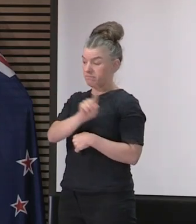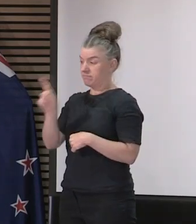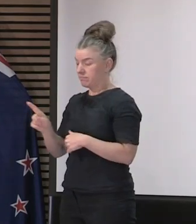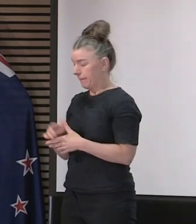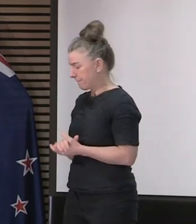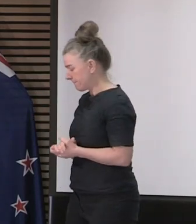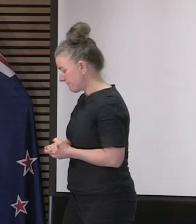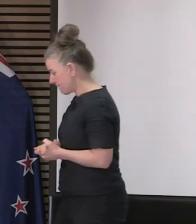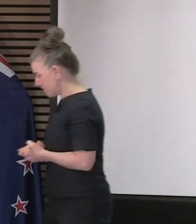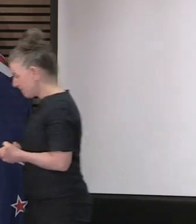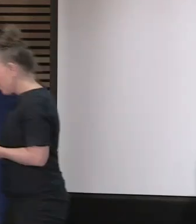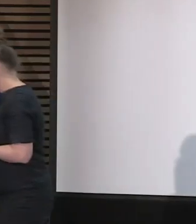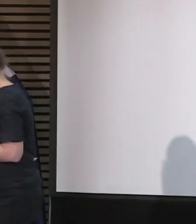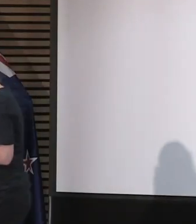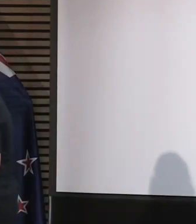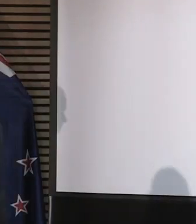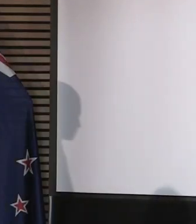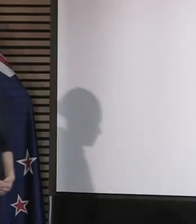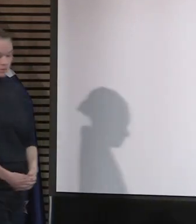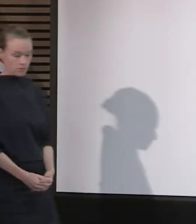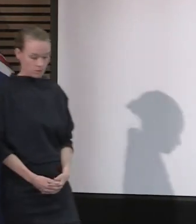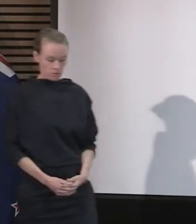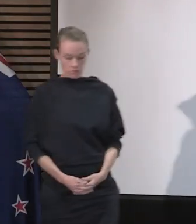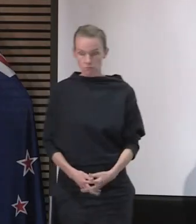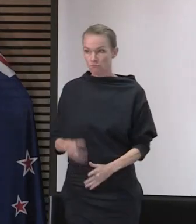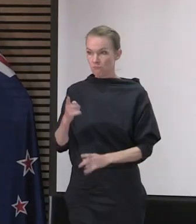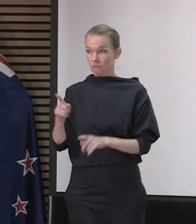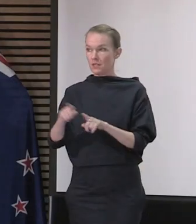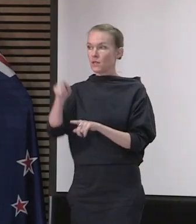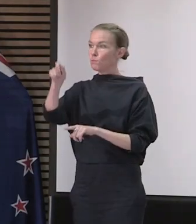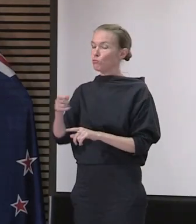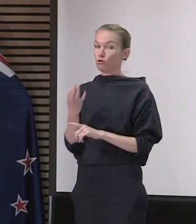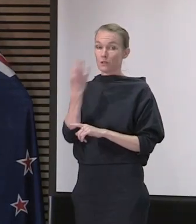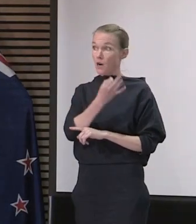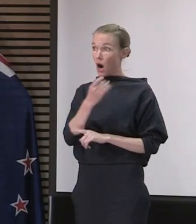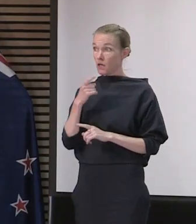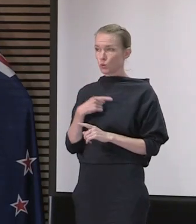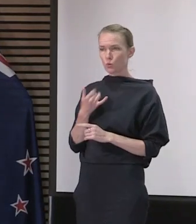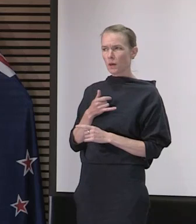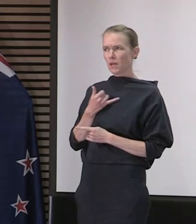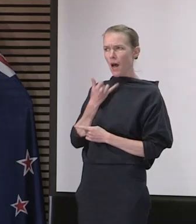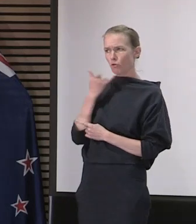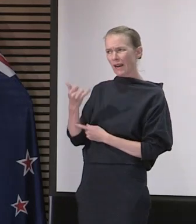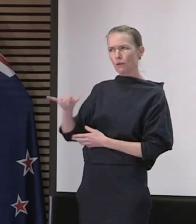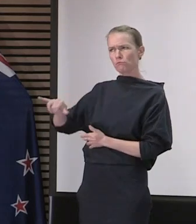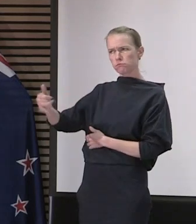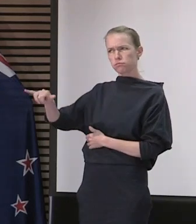people were close contacts. Sometimes the phone doesn't